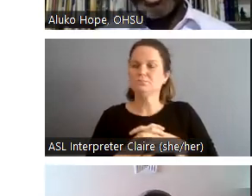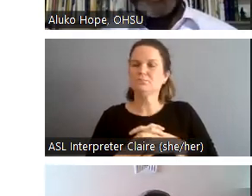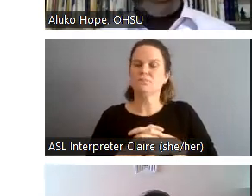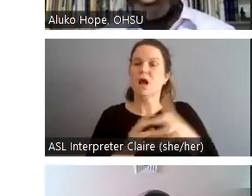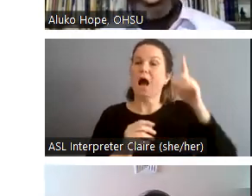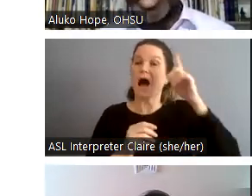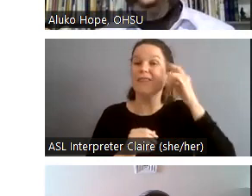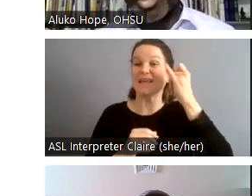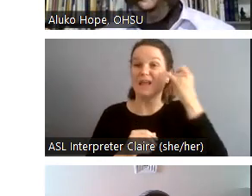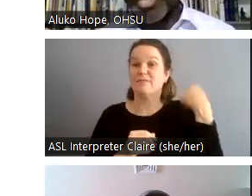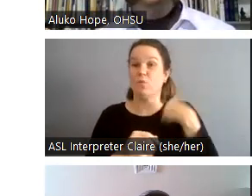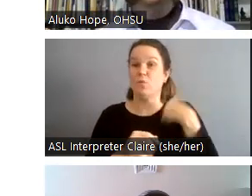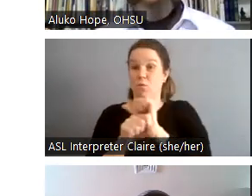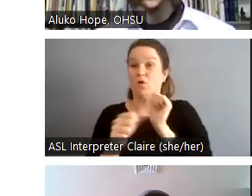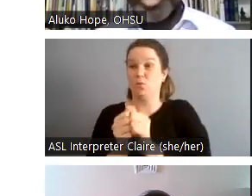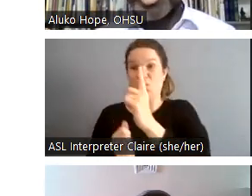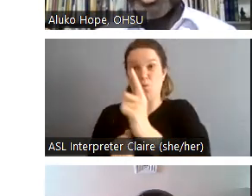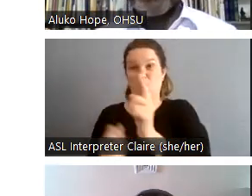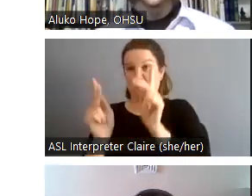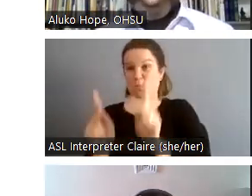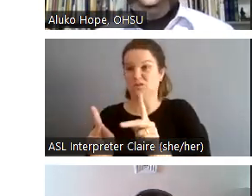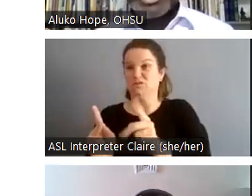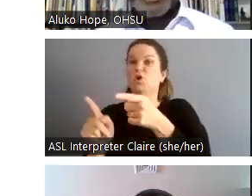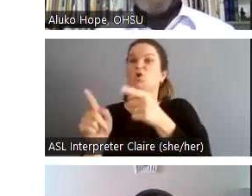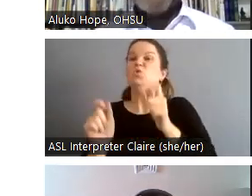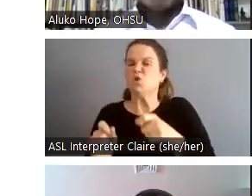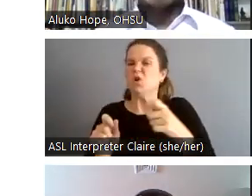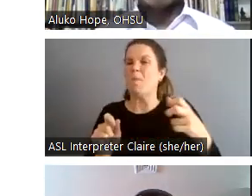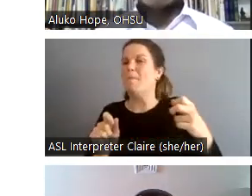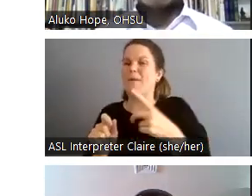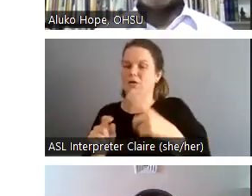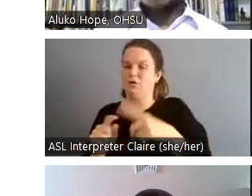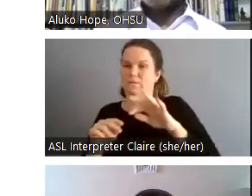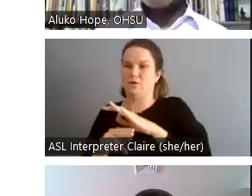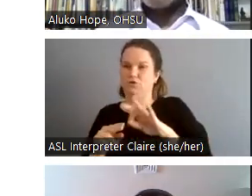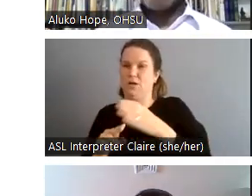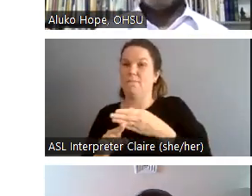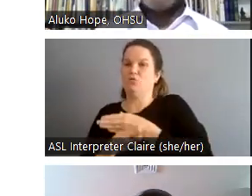that is very similar to what your functioning was before the virus. But